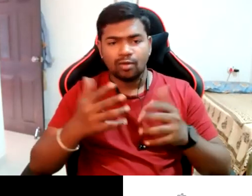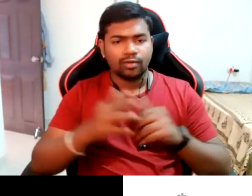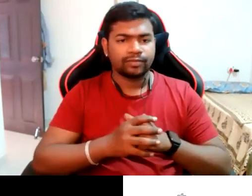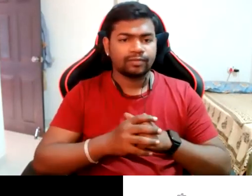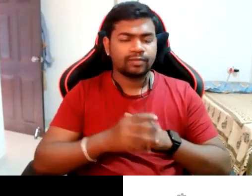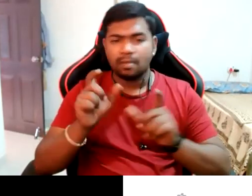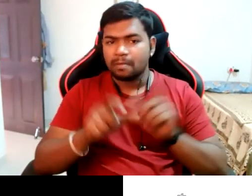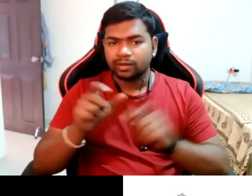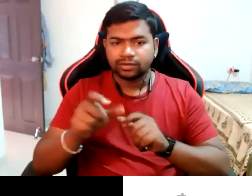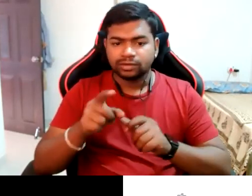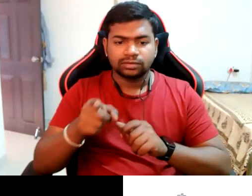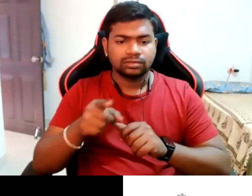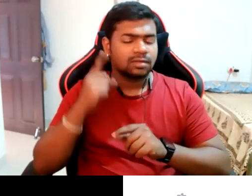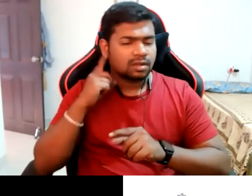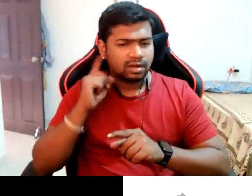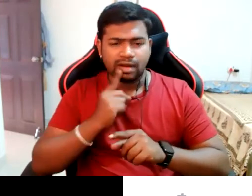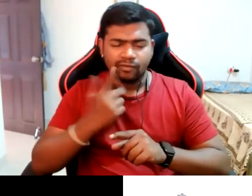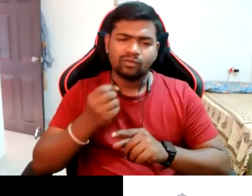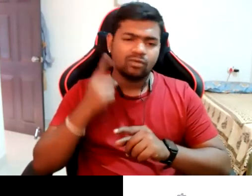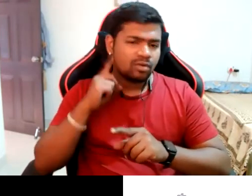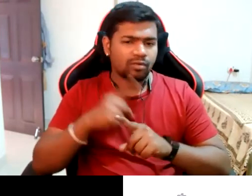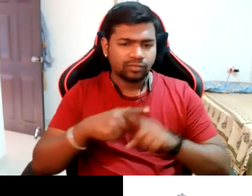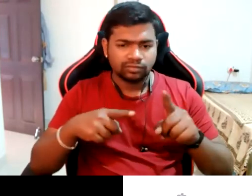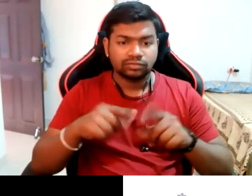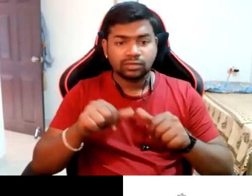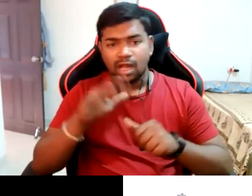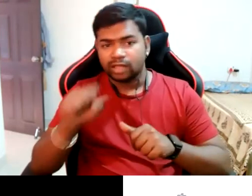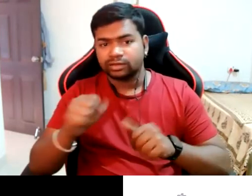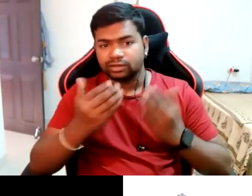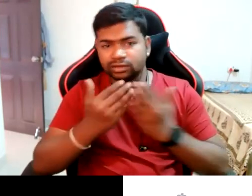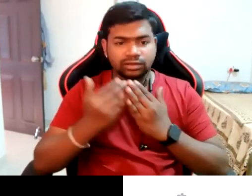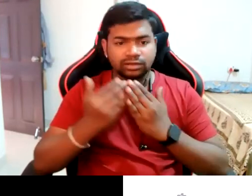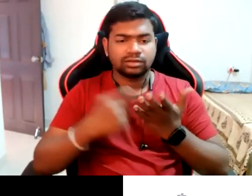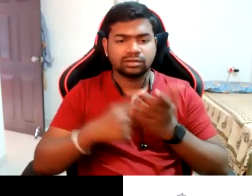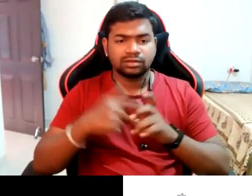who is deaf and hard of hearing can access educational resources?